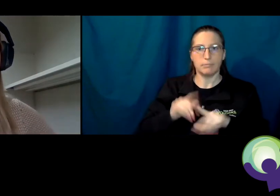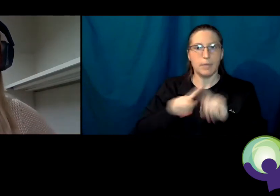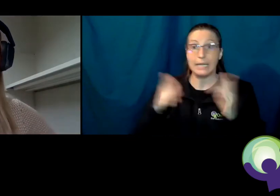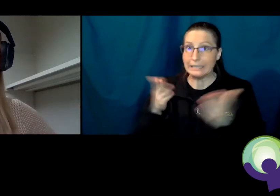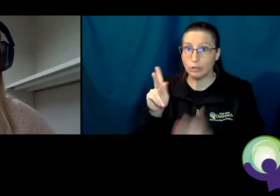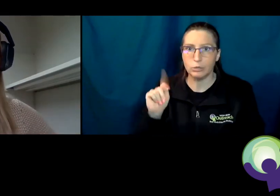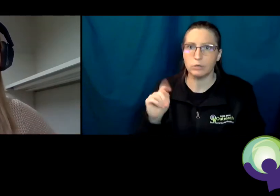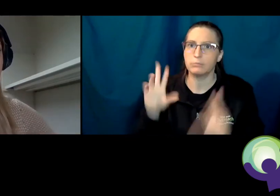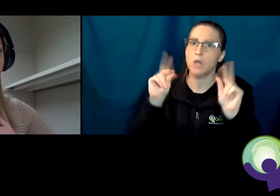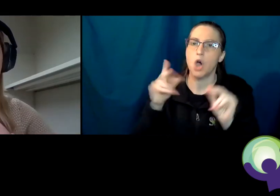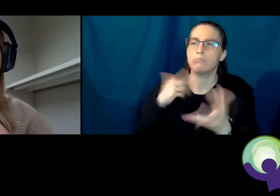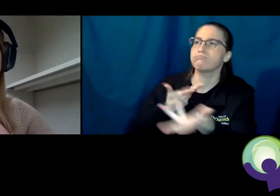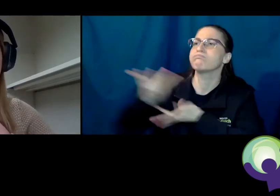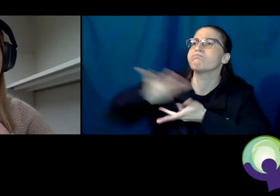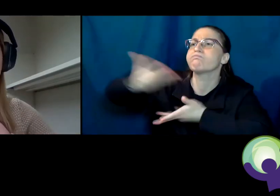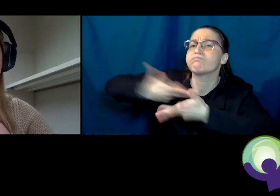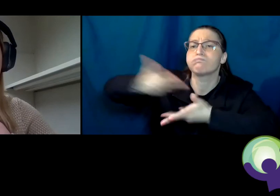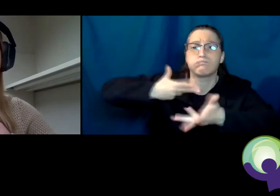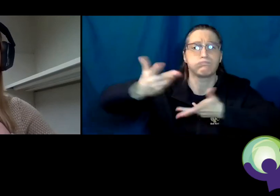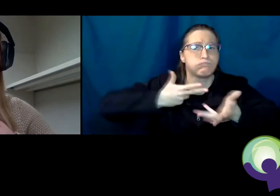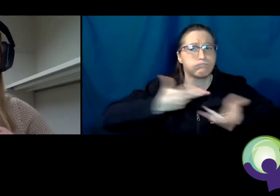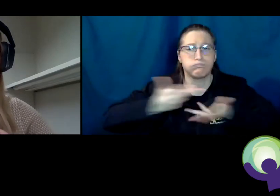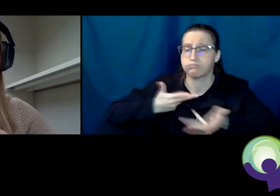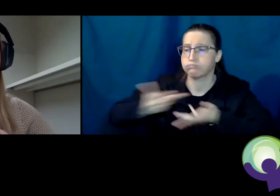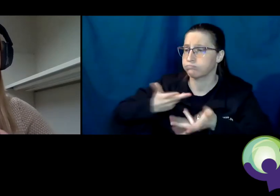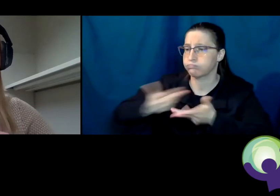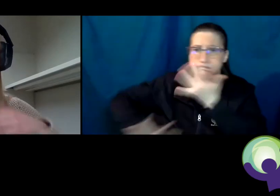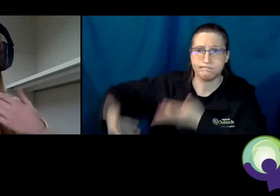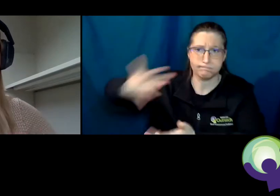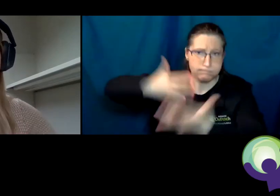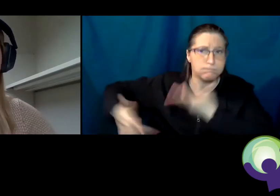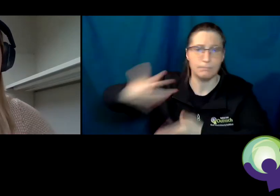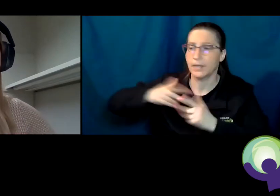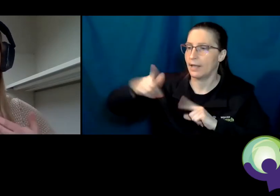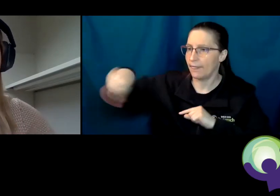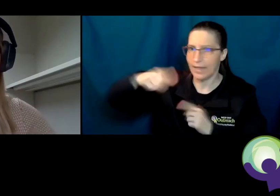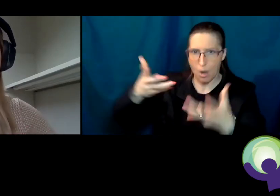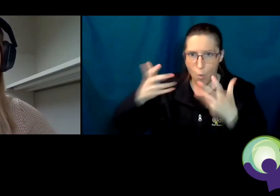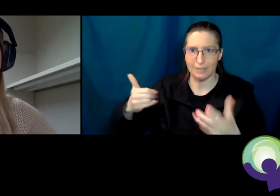Kwik Trip. From my first day, it was made very apparent that they wanted to hear my opinions,